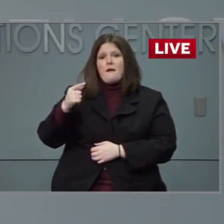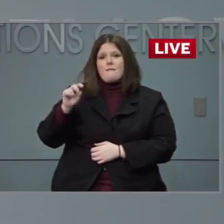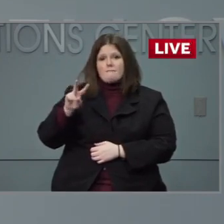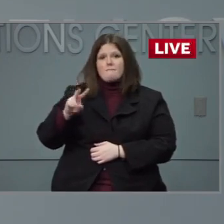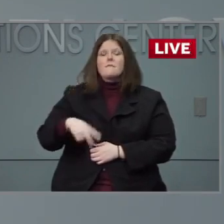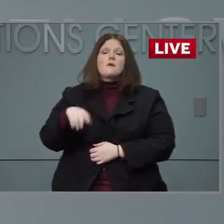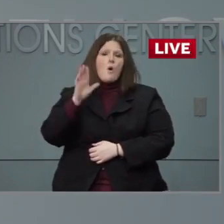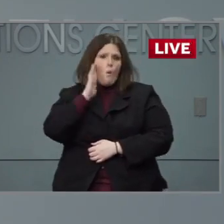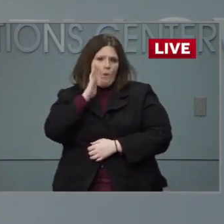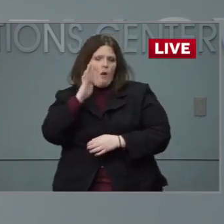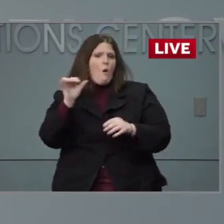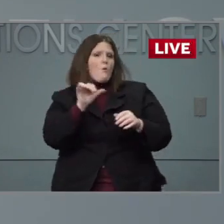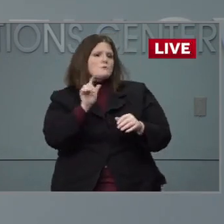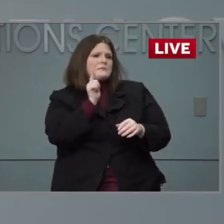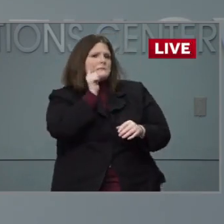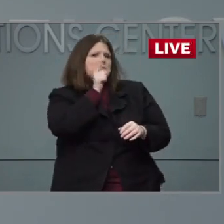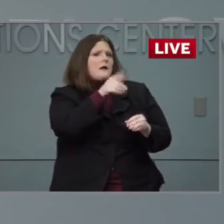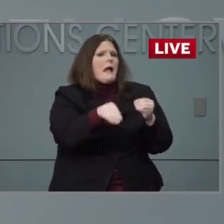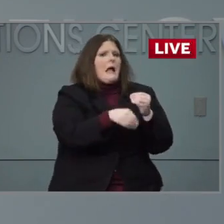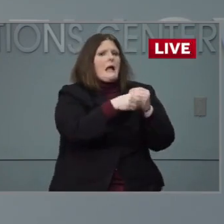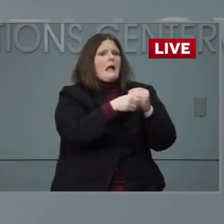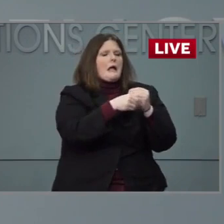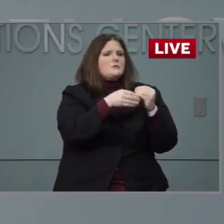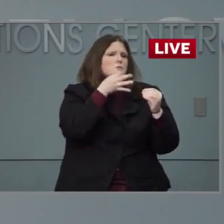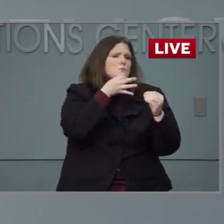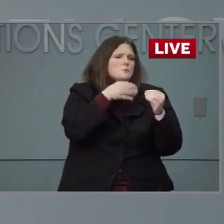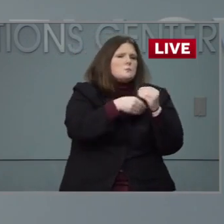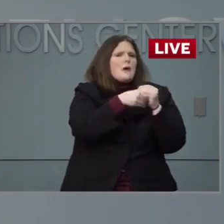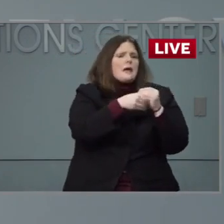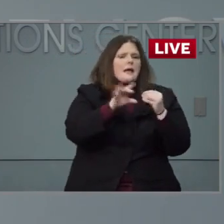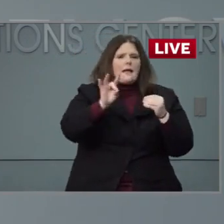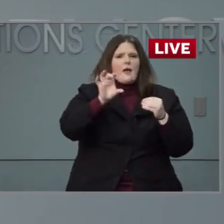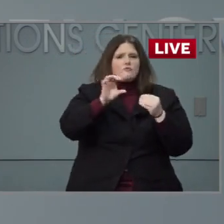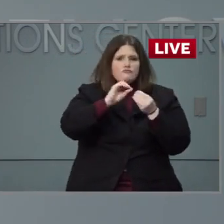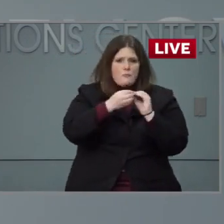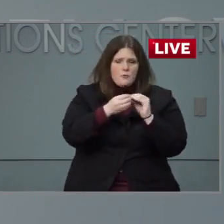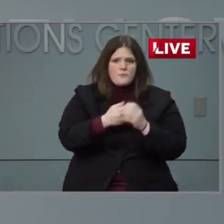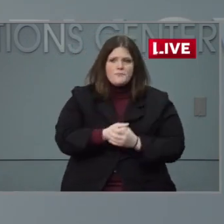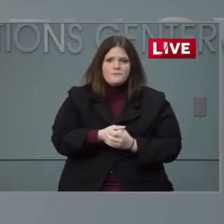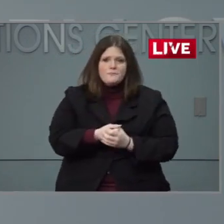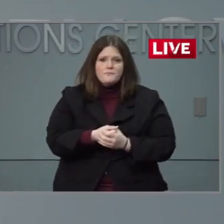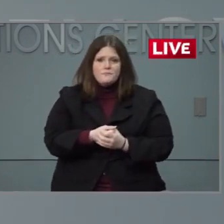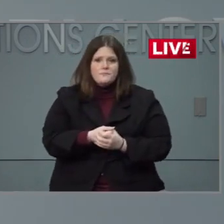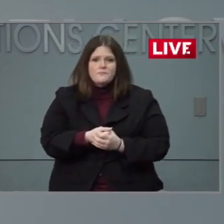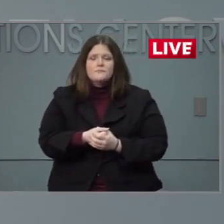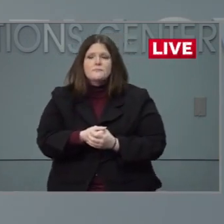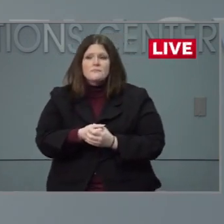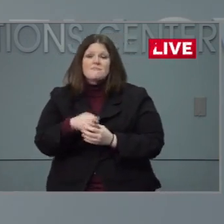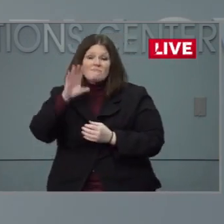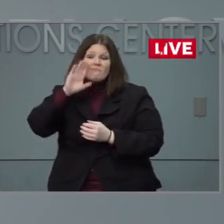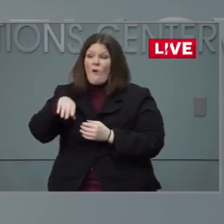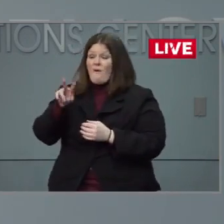WE'RE ALSO SETTING UP A TOLL FREE NUMBER TO HELP PEOPLE KNOW HOW TO FIND OUT WHERE TO GET THEIR SHOT.